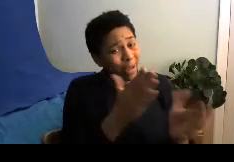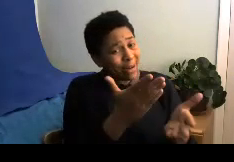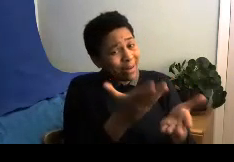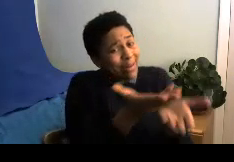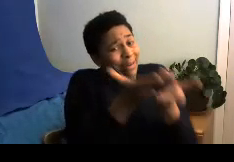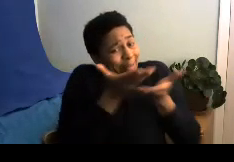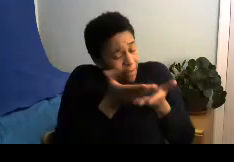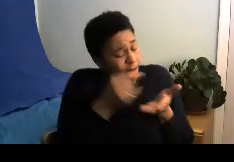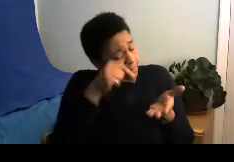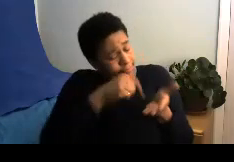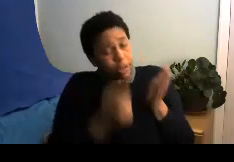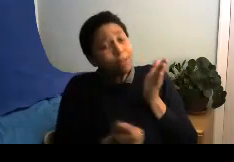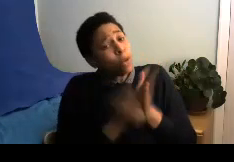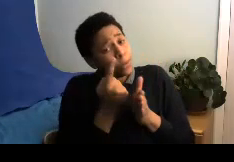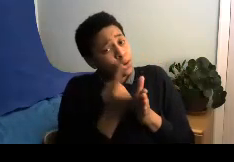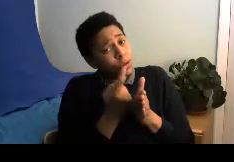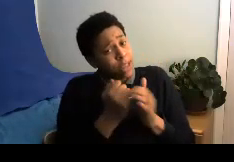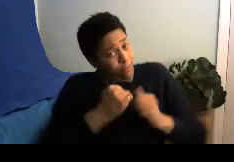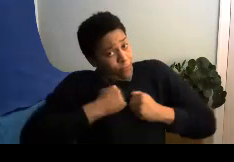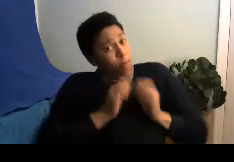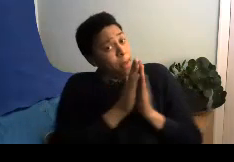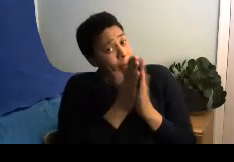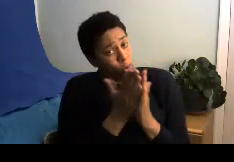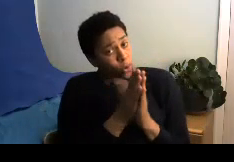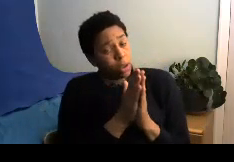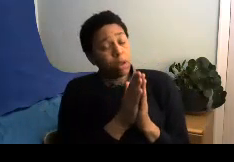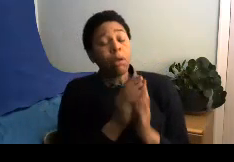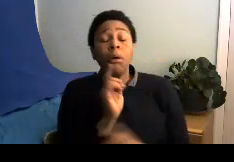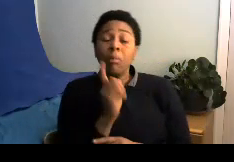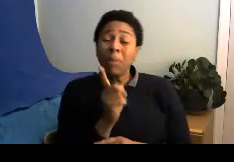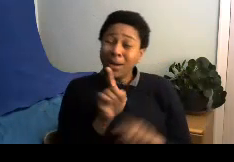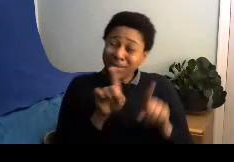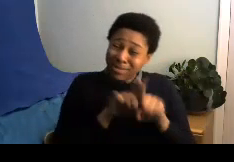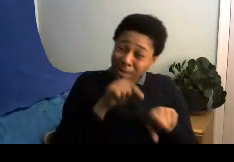given, um, having said that, I've been in sort of literary